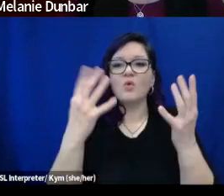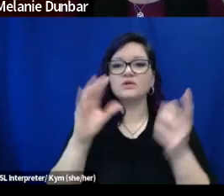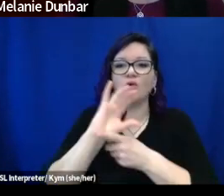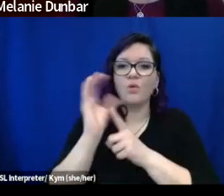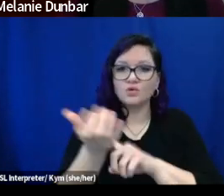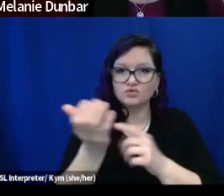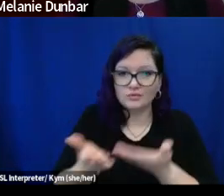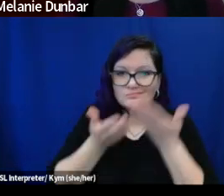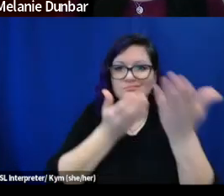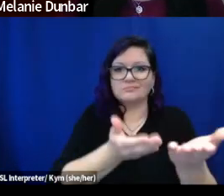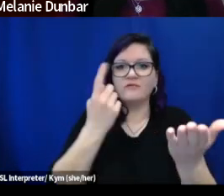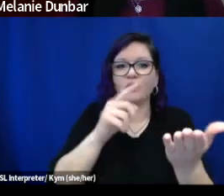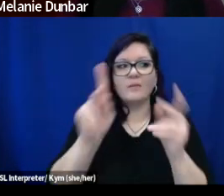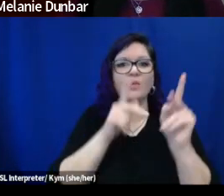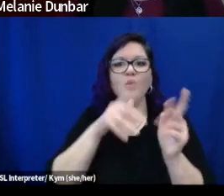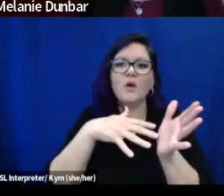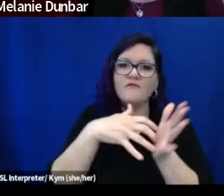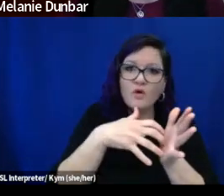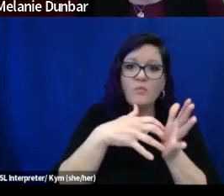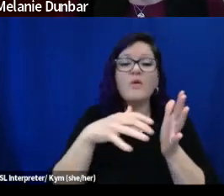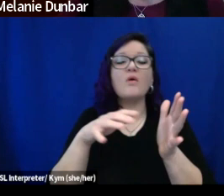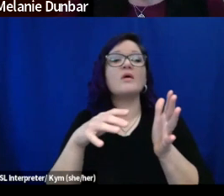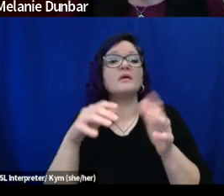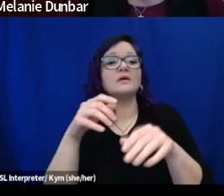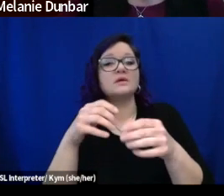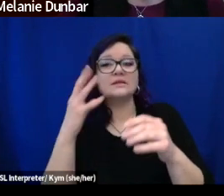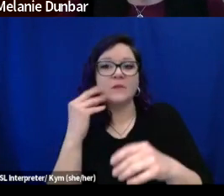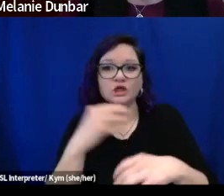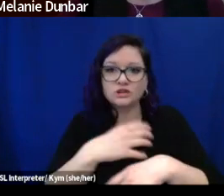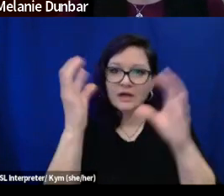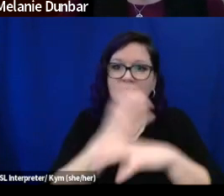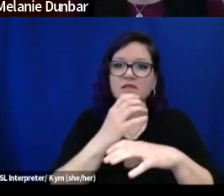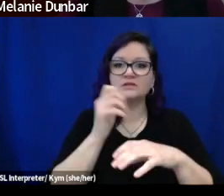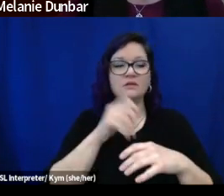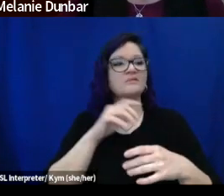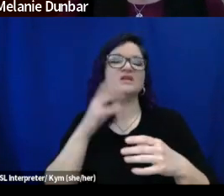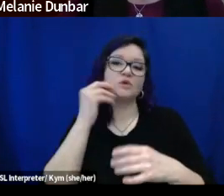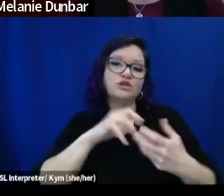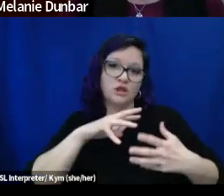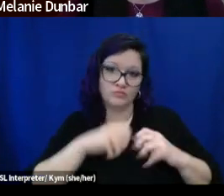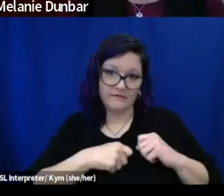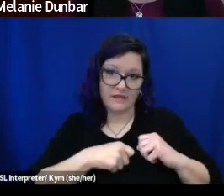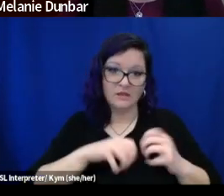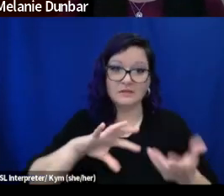vulnerable in crisis, and in times of grieving. Disaster emotional care and disaster spiritual